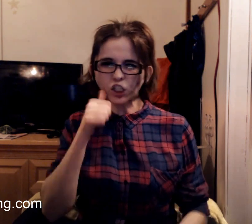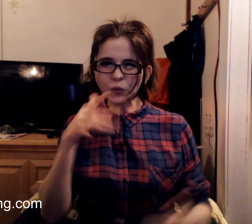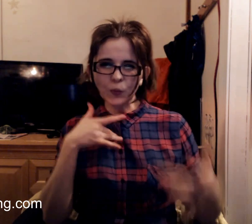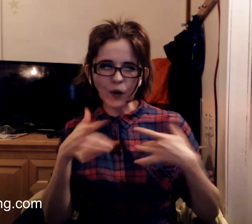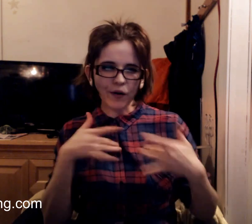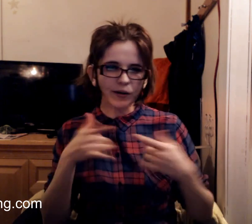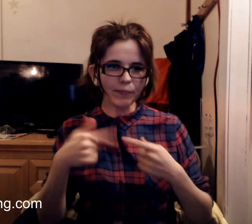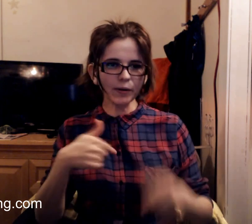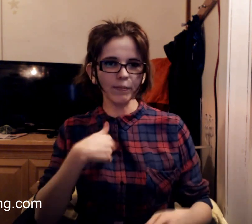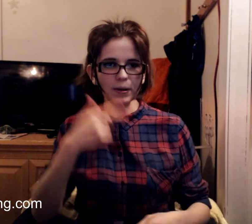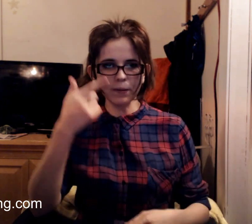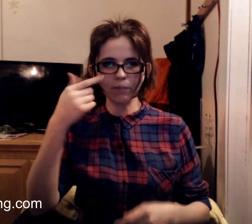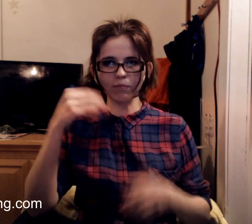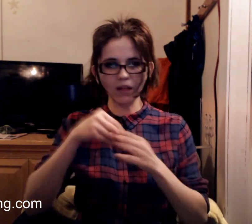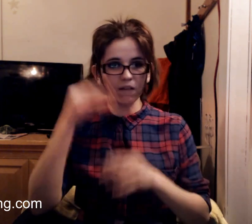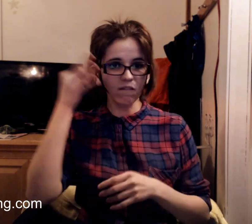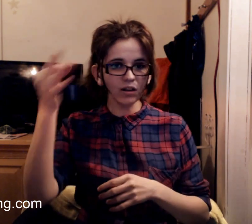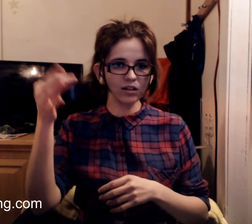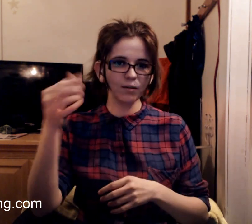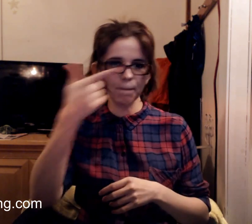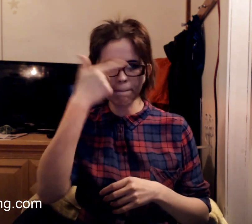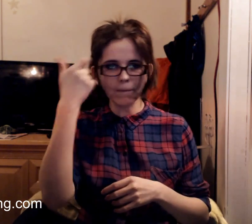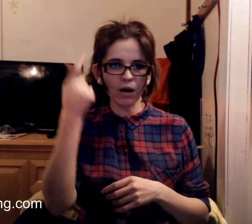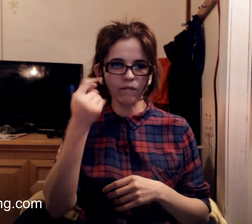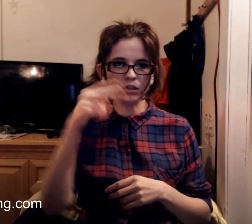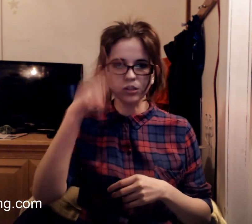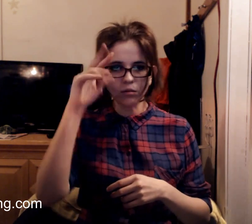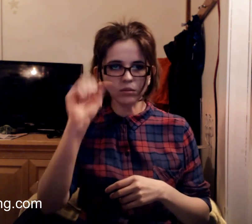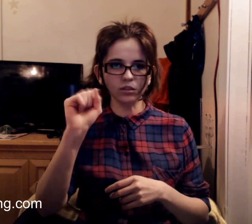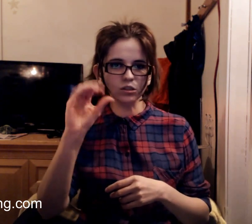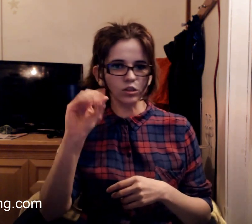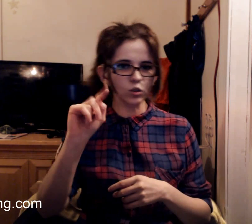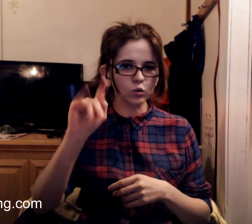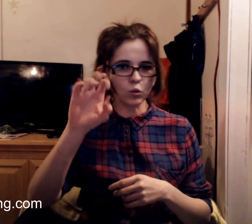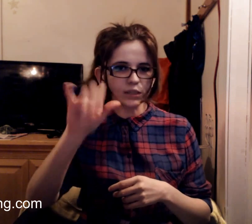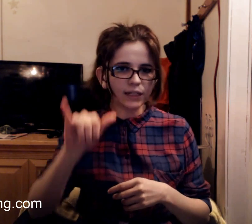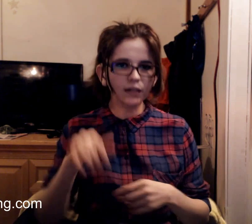She was worrying about me and my future because of stupid society.